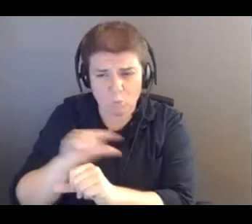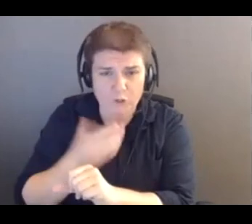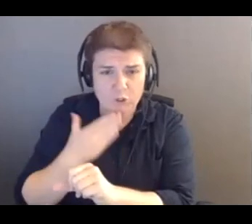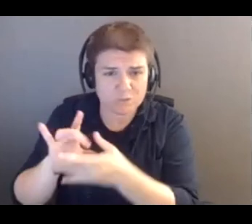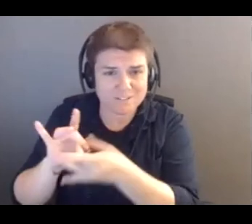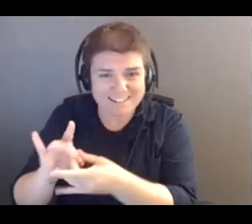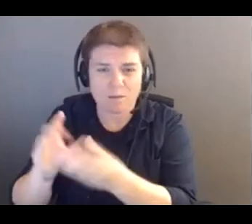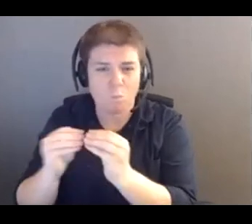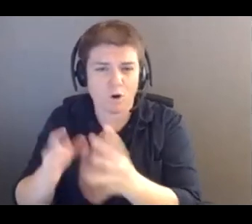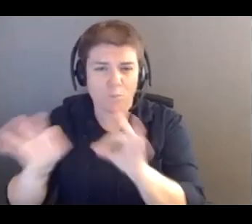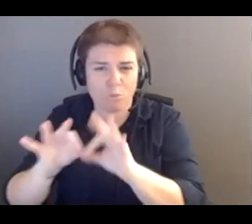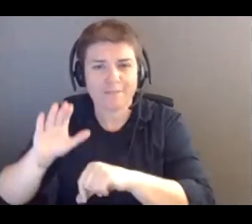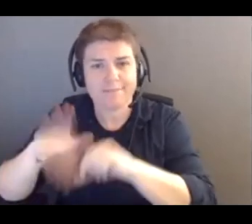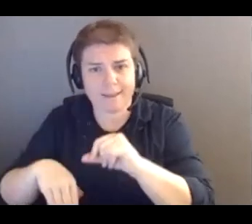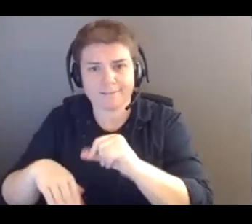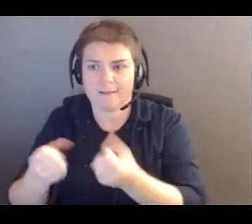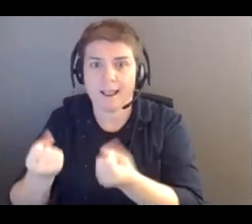than the breadth or quantity of your relationships.